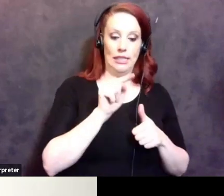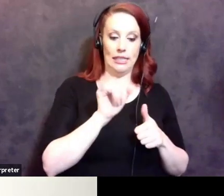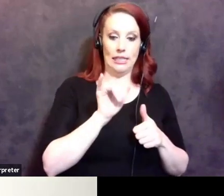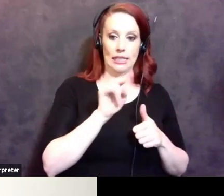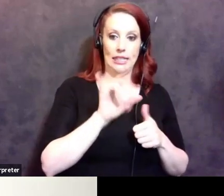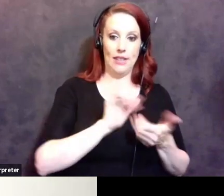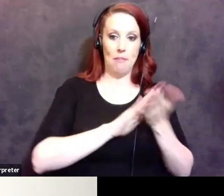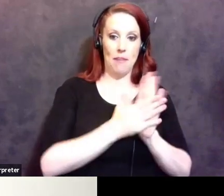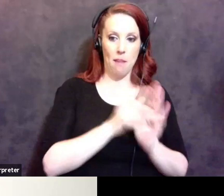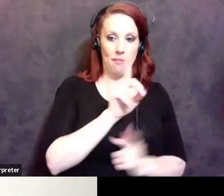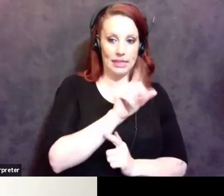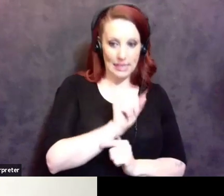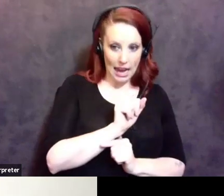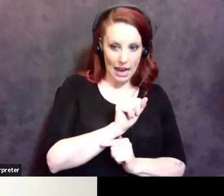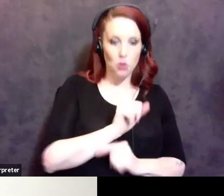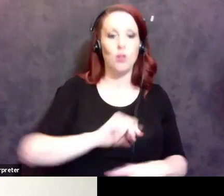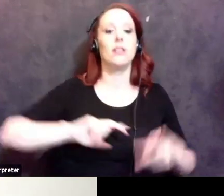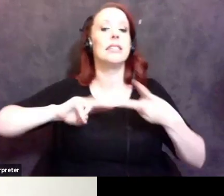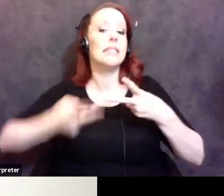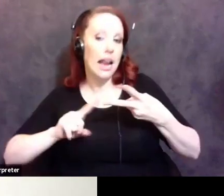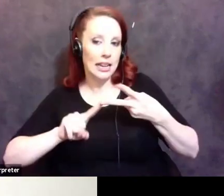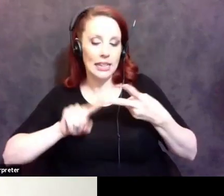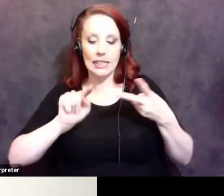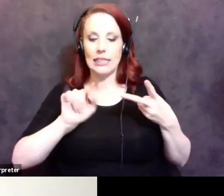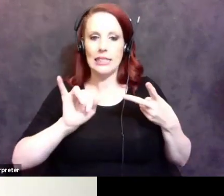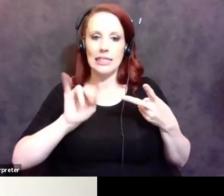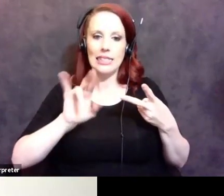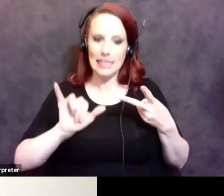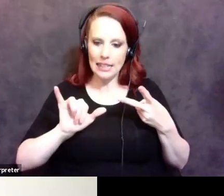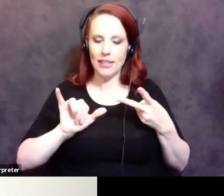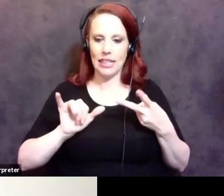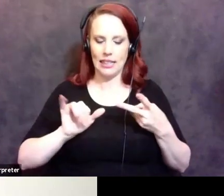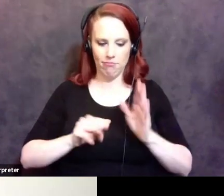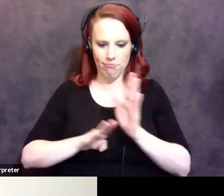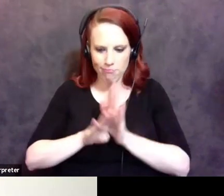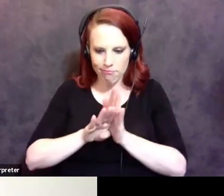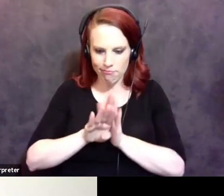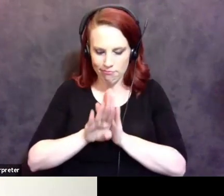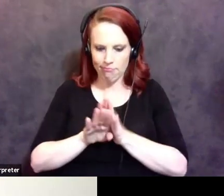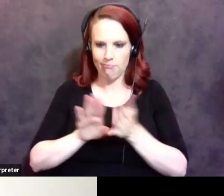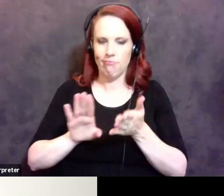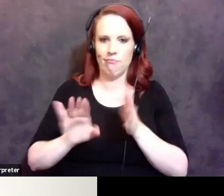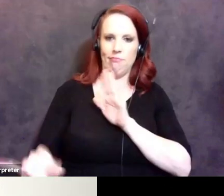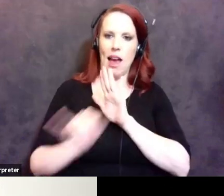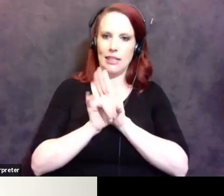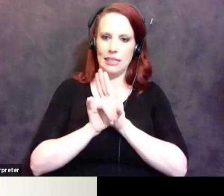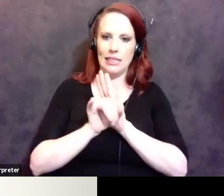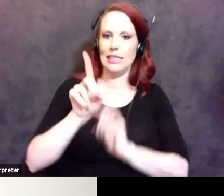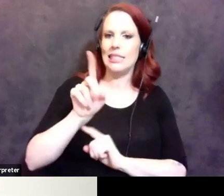is Tiffany growing into her disability identity and what I will call disability pride. The